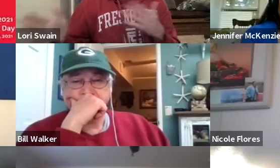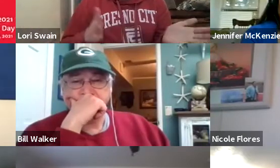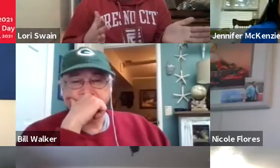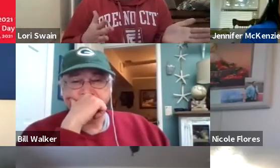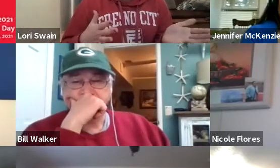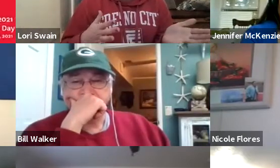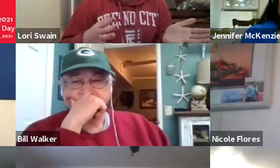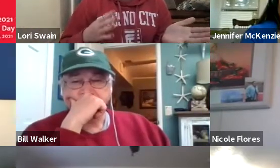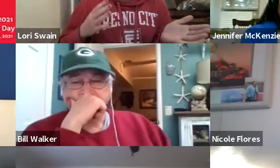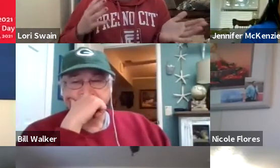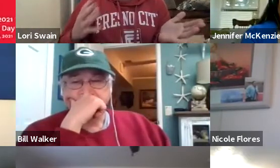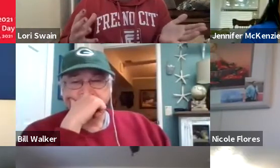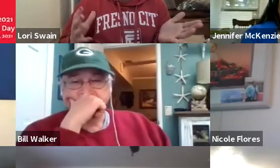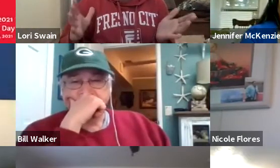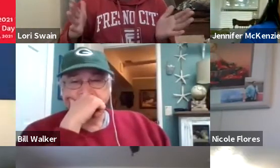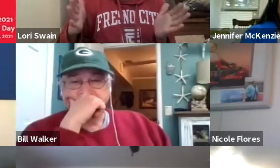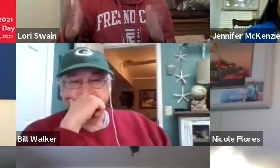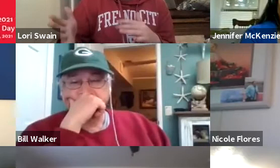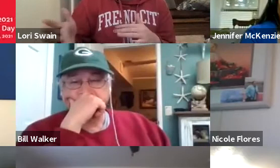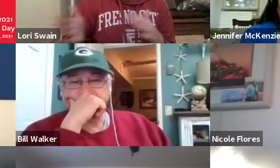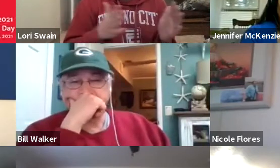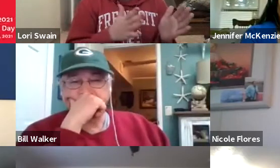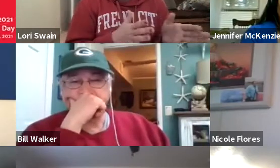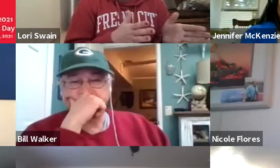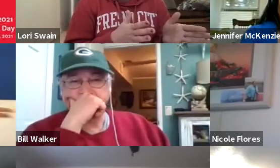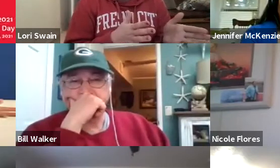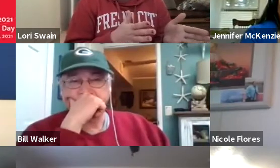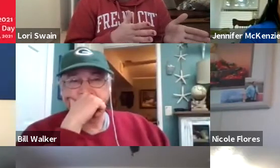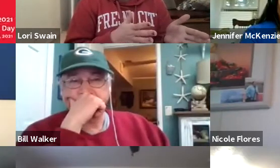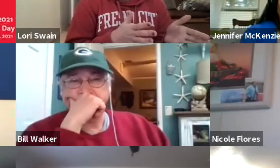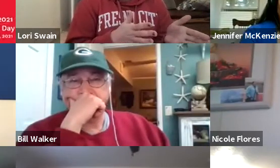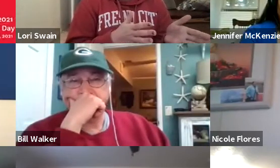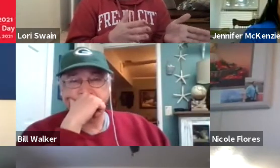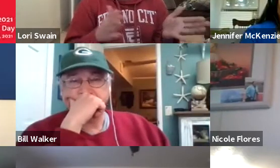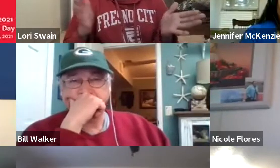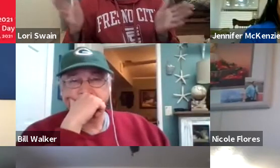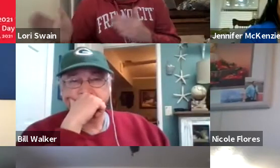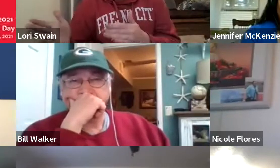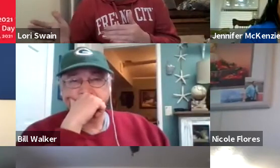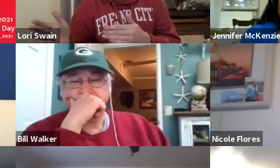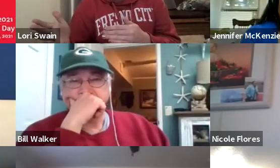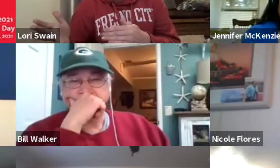of having those discussions and figuring out, which is the best plan for the students to start with, and which ones can be put to